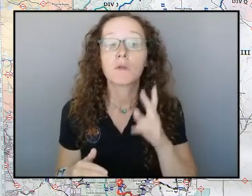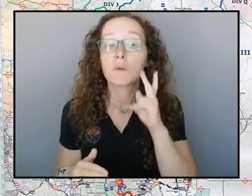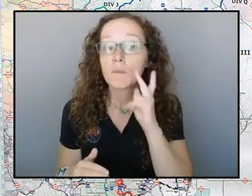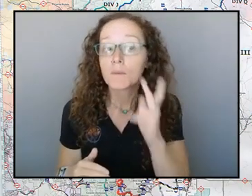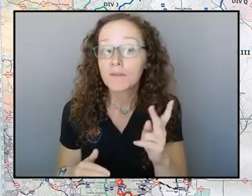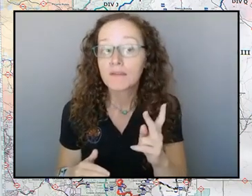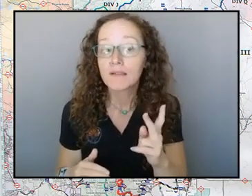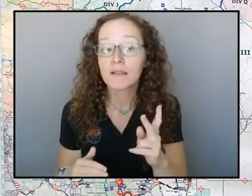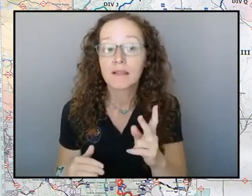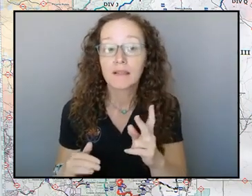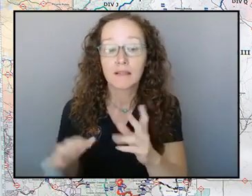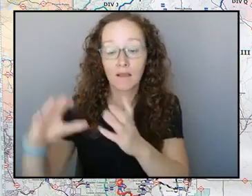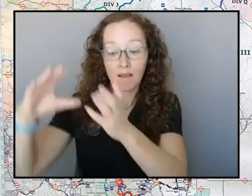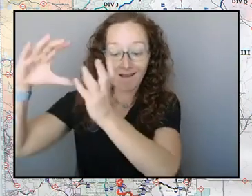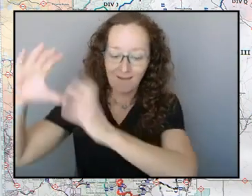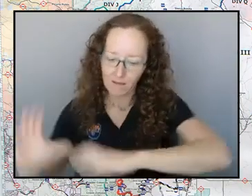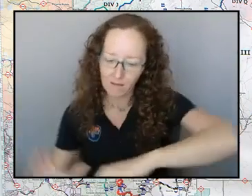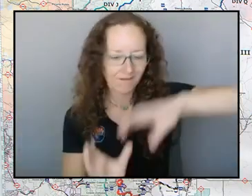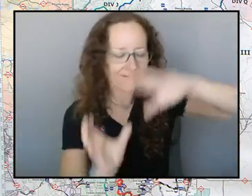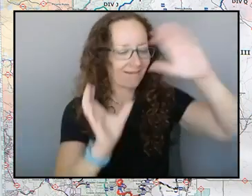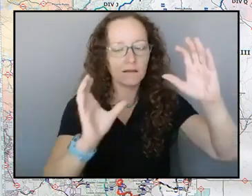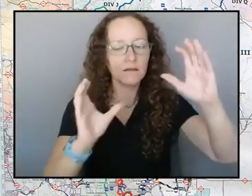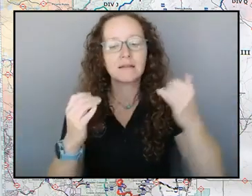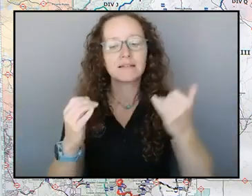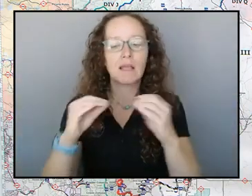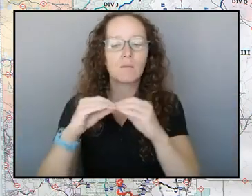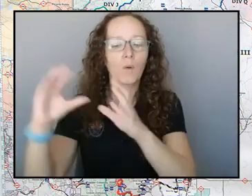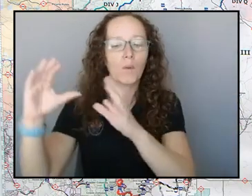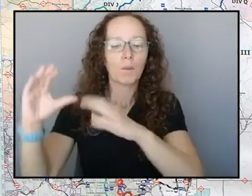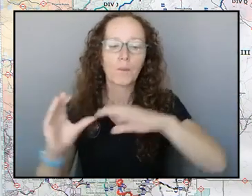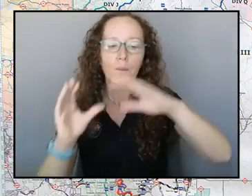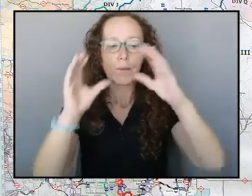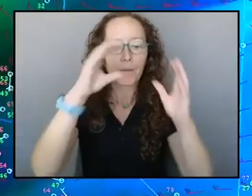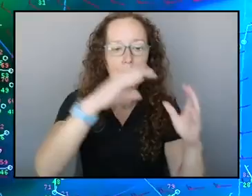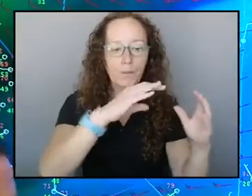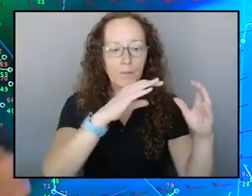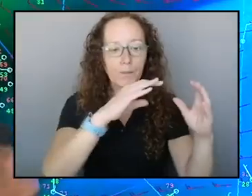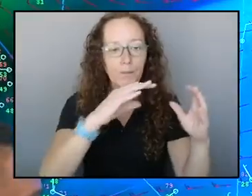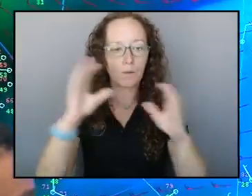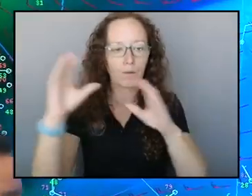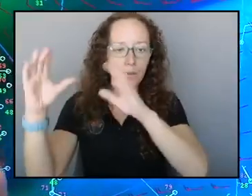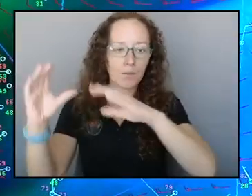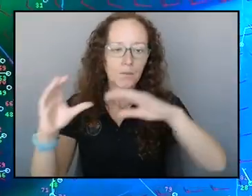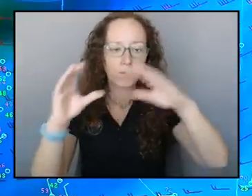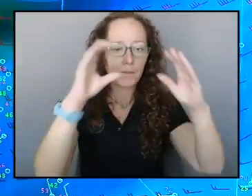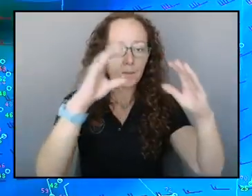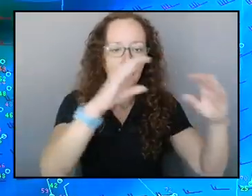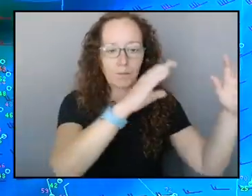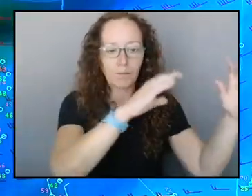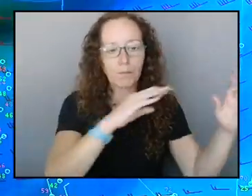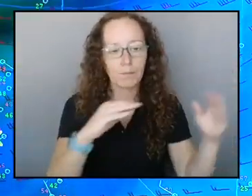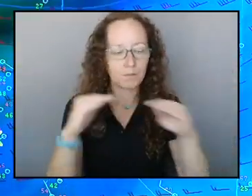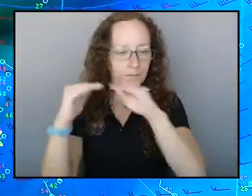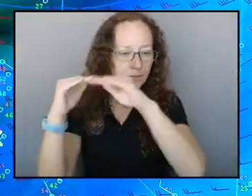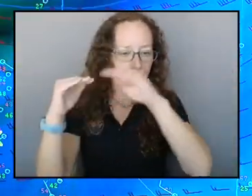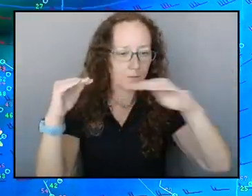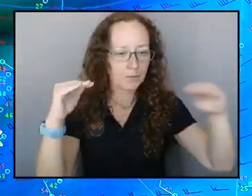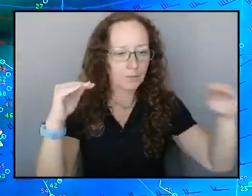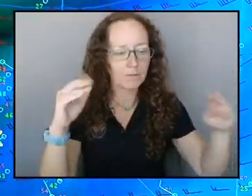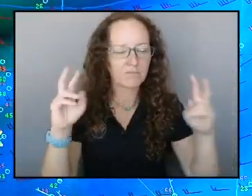like the ridge, not necessarily like a trough, but we're starting to get that more what we call zonal flow aloft. And